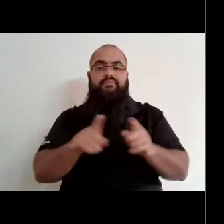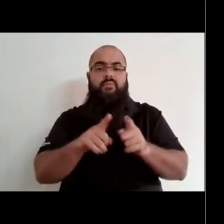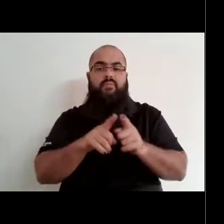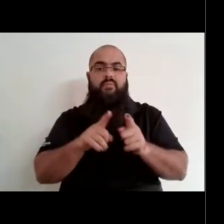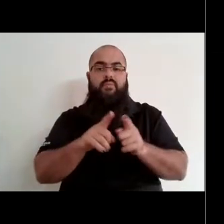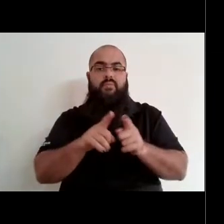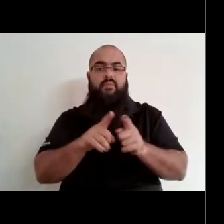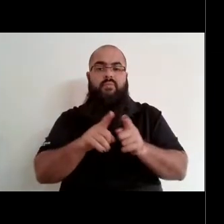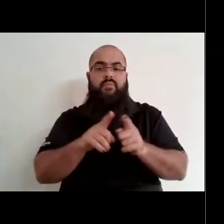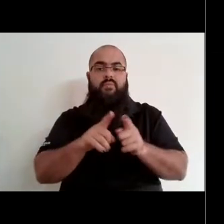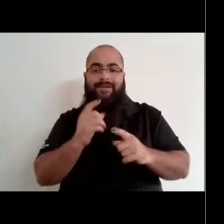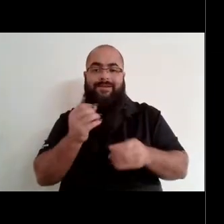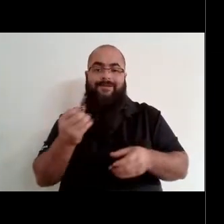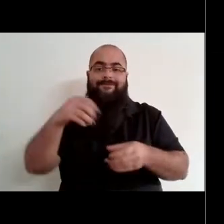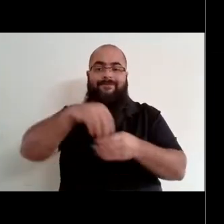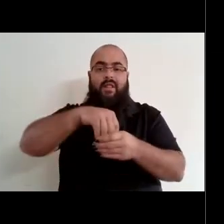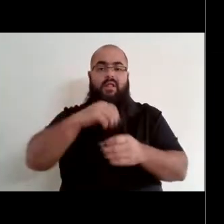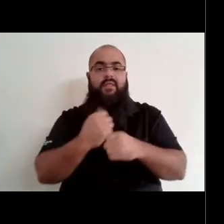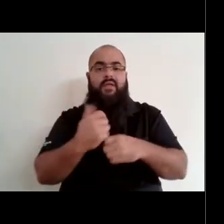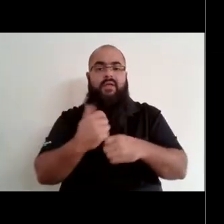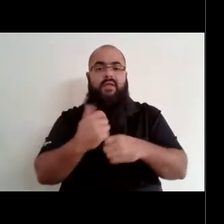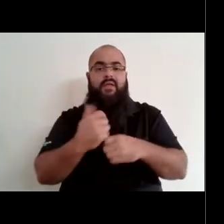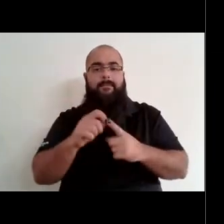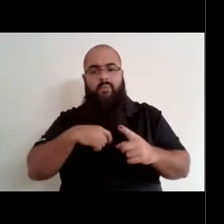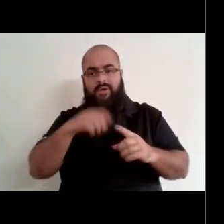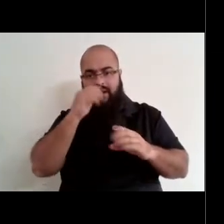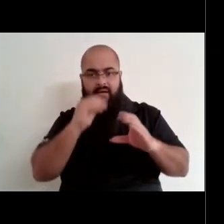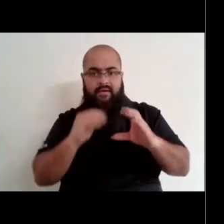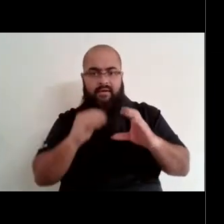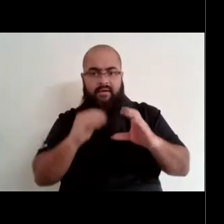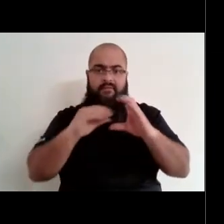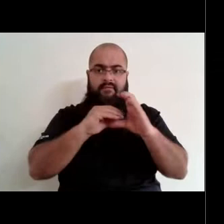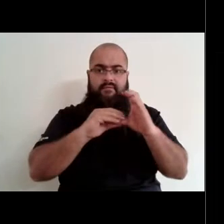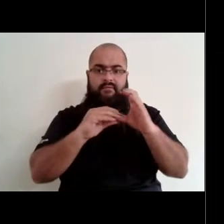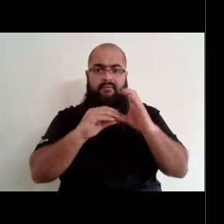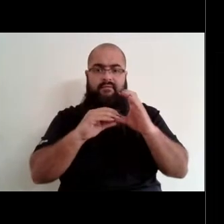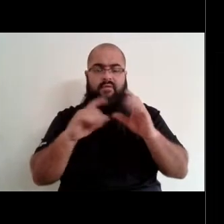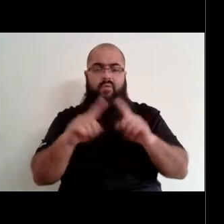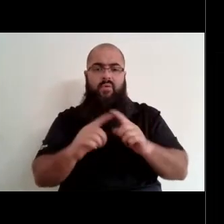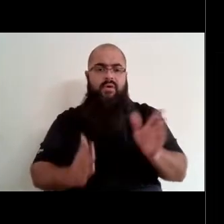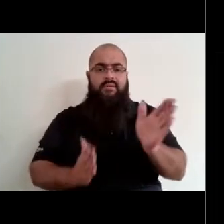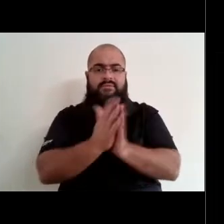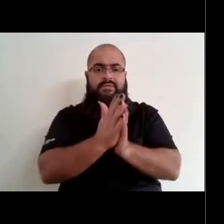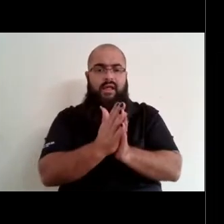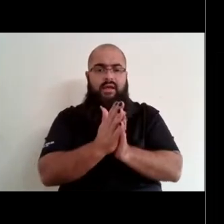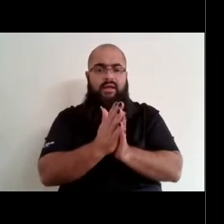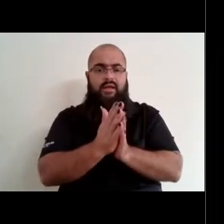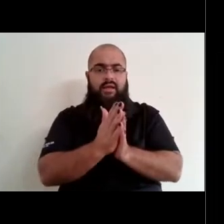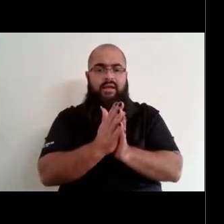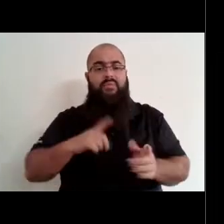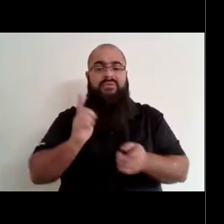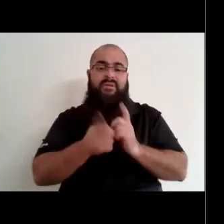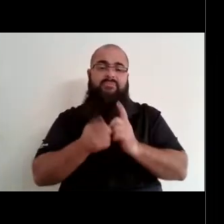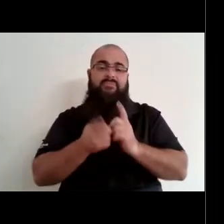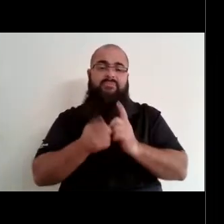be get a grant of Legal Aid to help them further with those issues, or if we're unable to assist